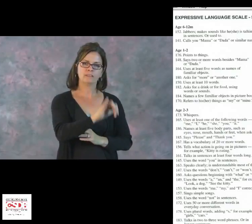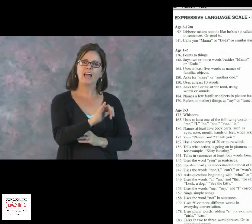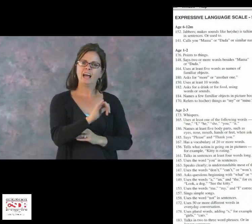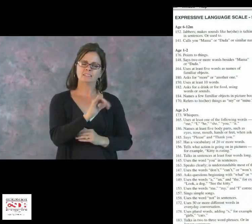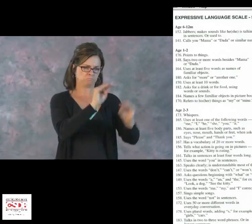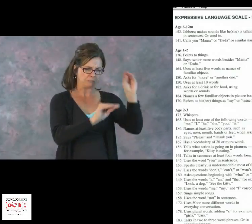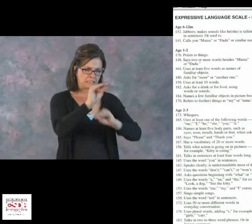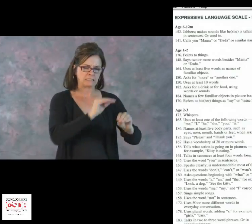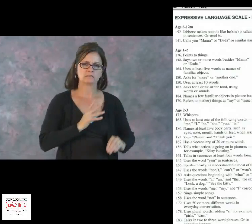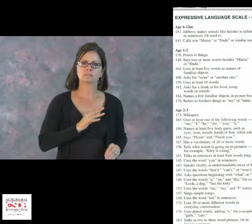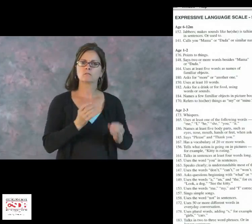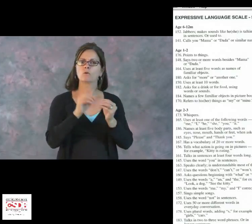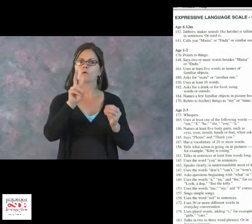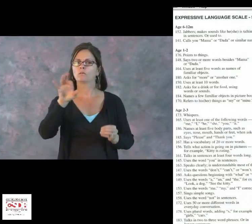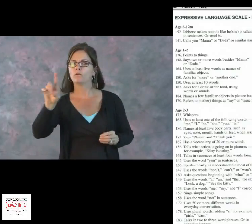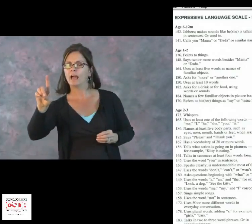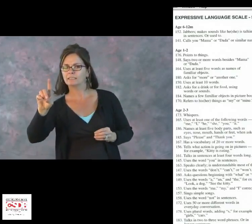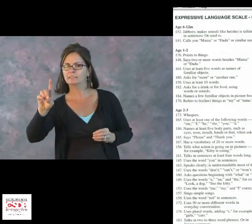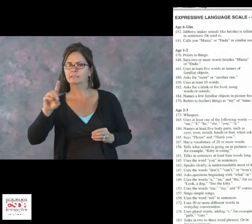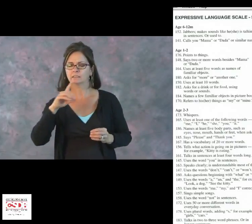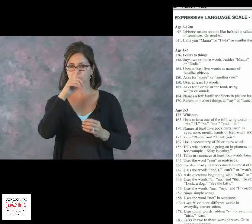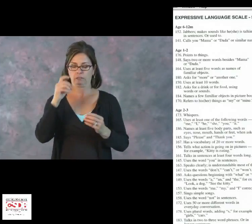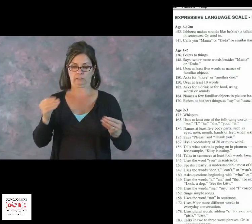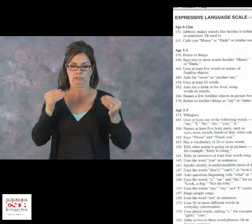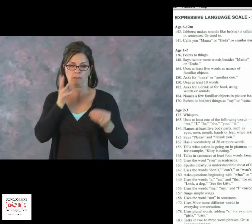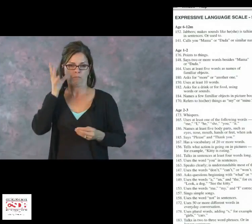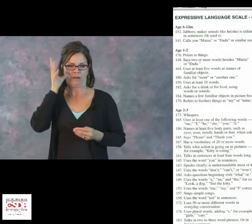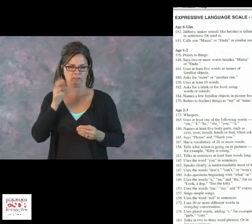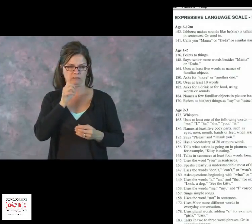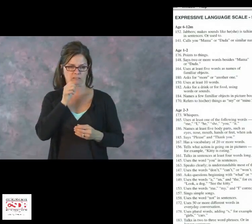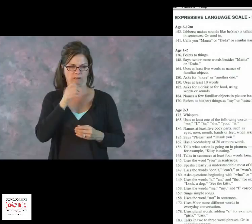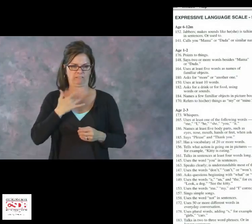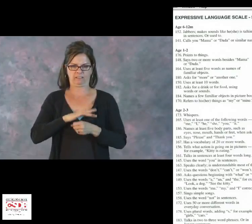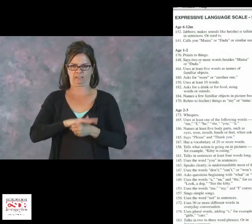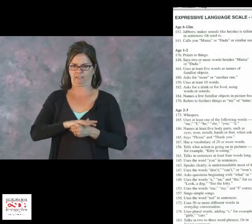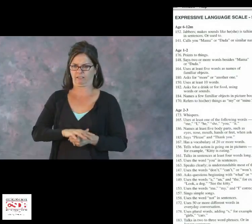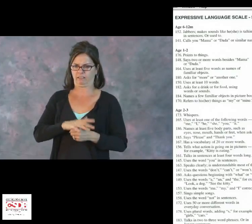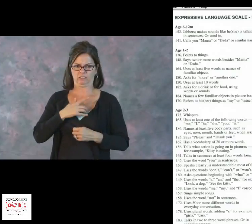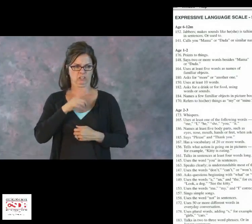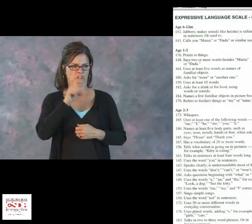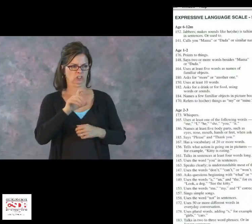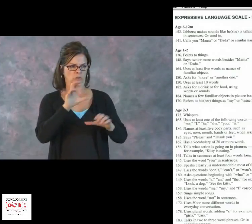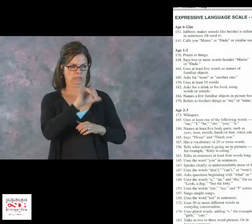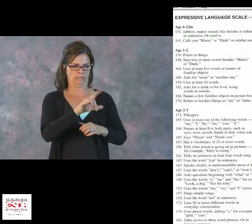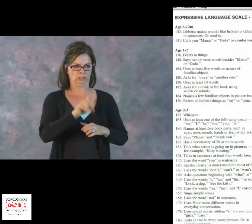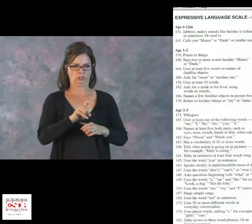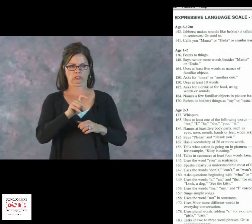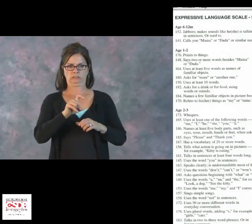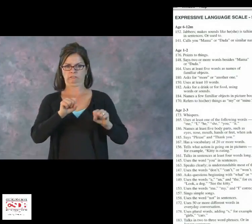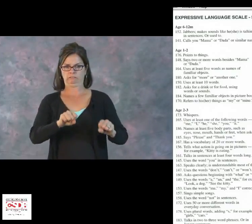because parents aren't lead to feel that their child should be doing earlier items, even if perhaps they aren't,